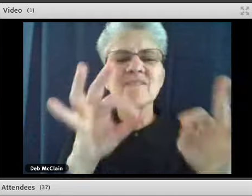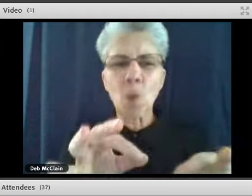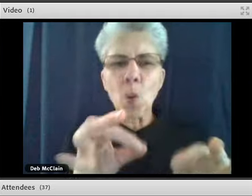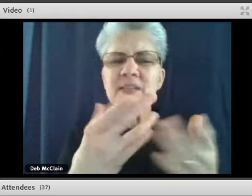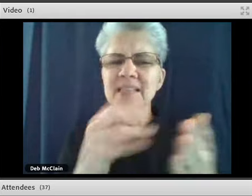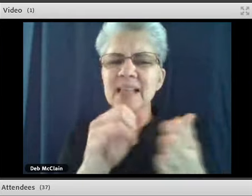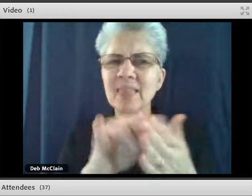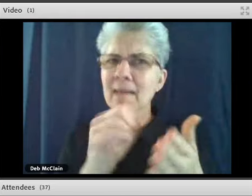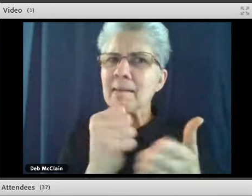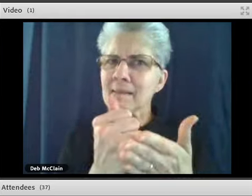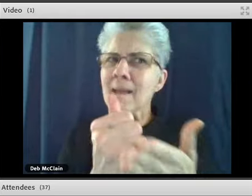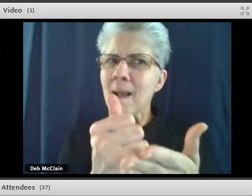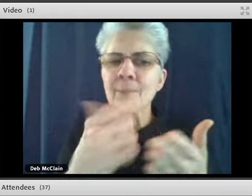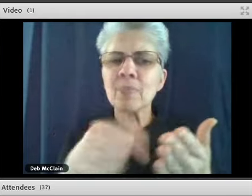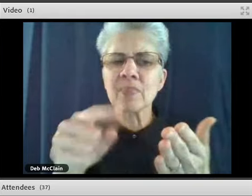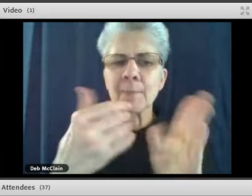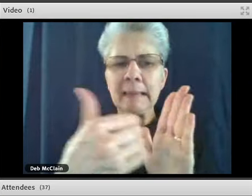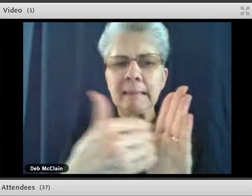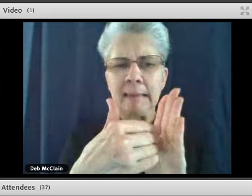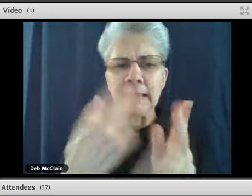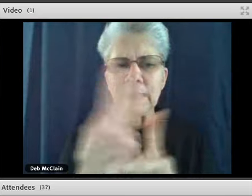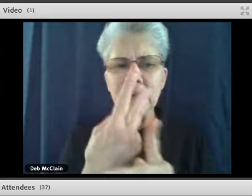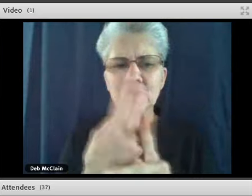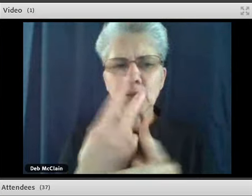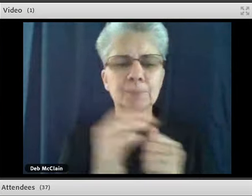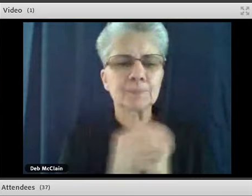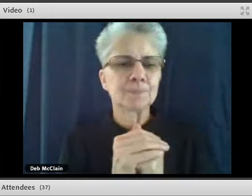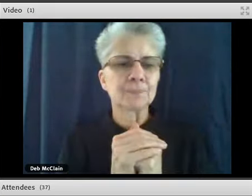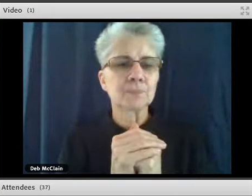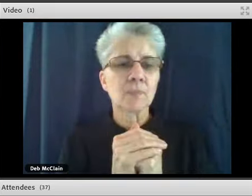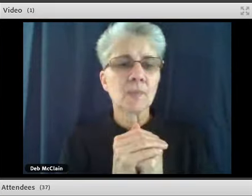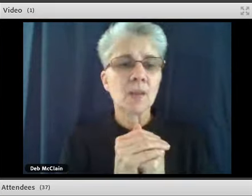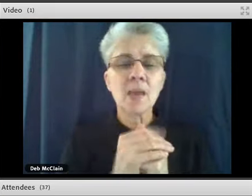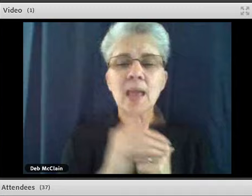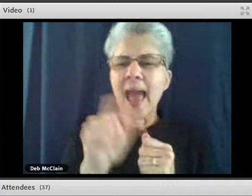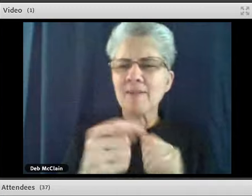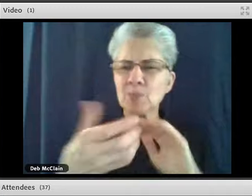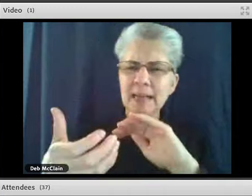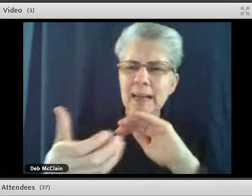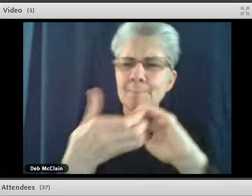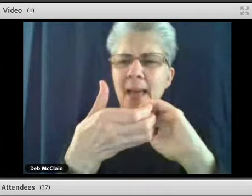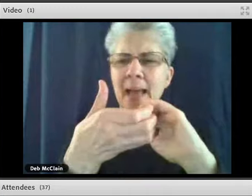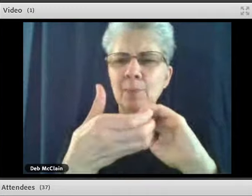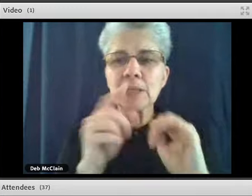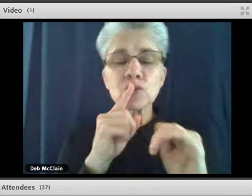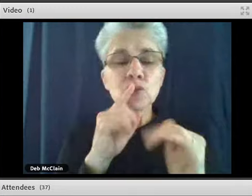like forms, and different things like that. So, again, they can avoid mistakes. And then, it has to be compatible.